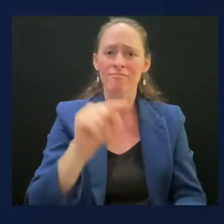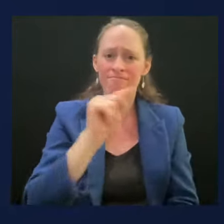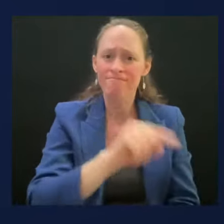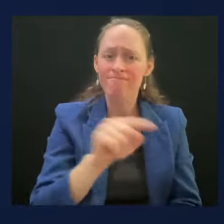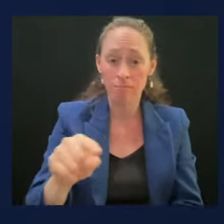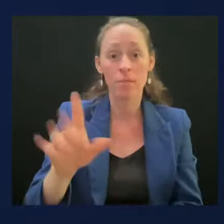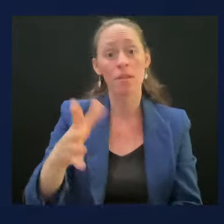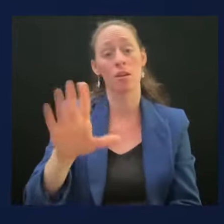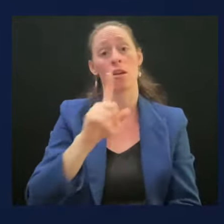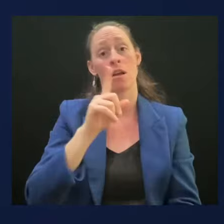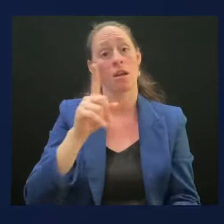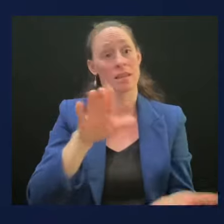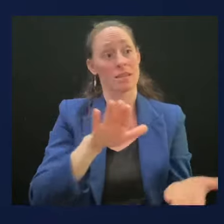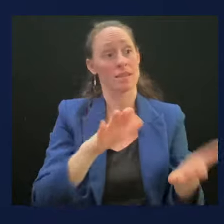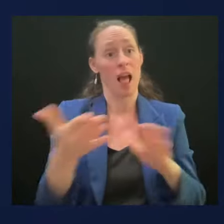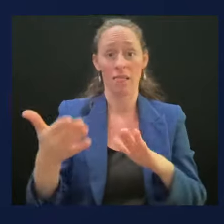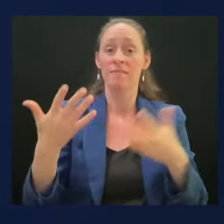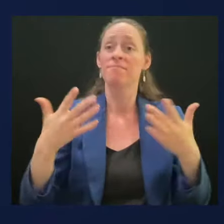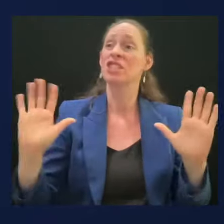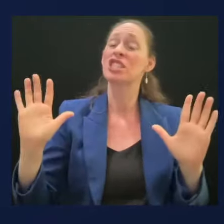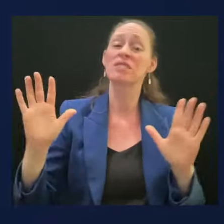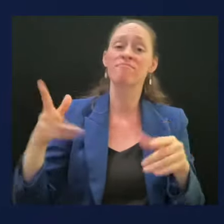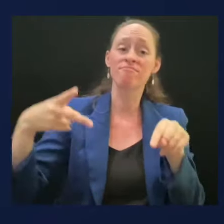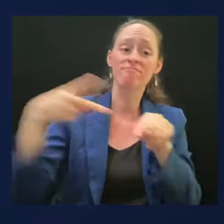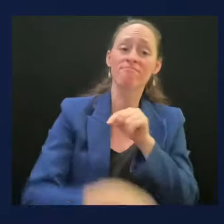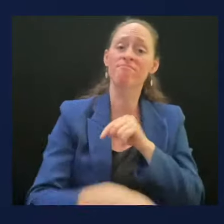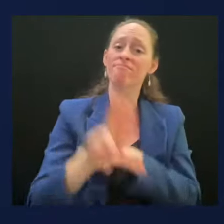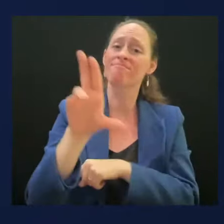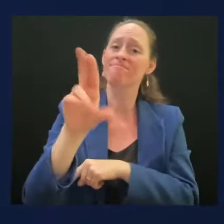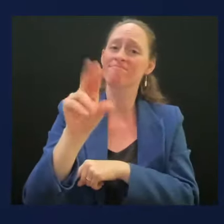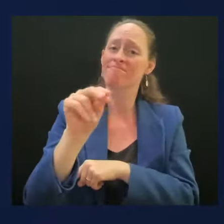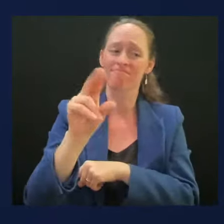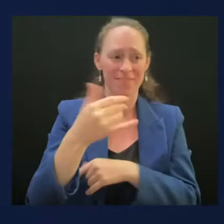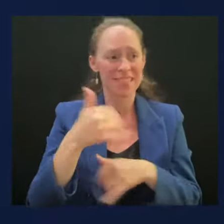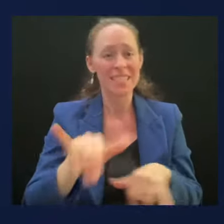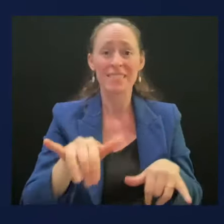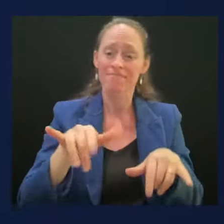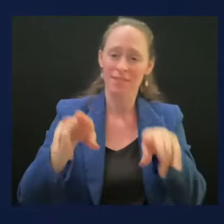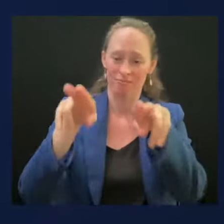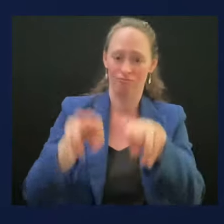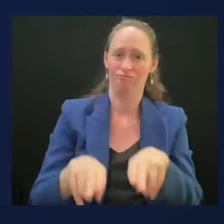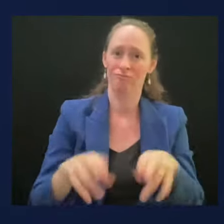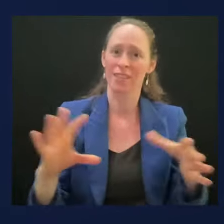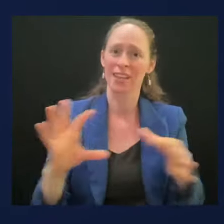on these hallowed grounds, they are represented on every piece of land where American blood has been spilled